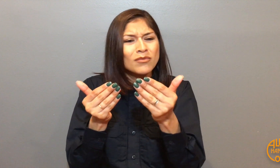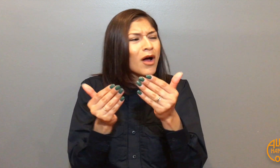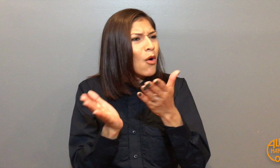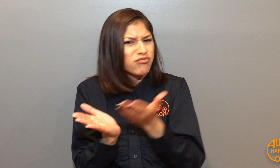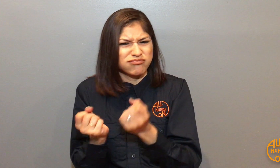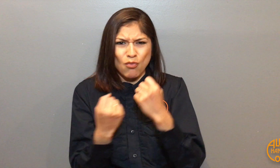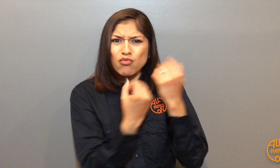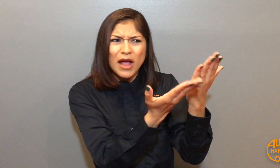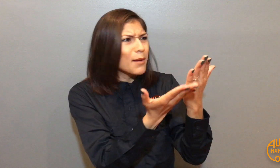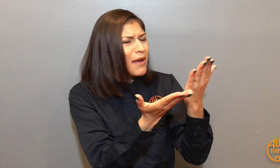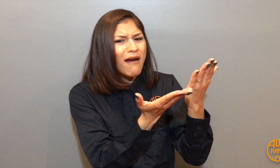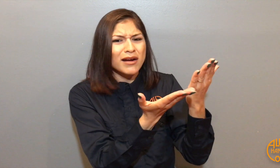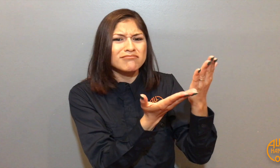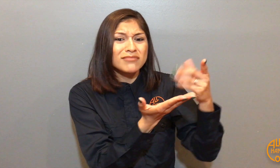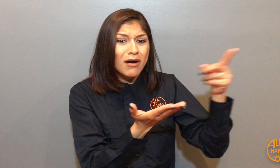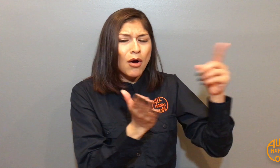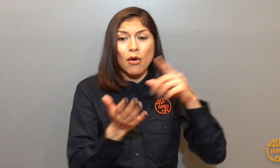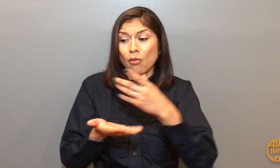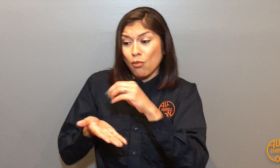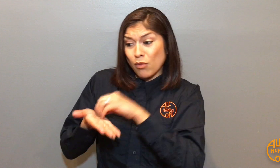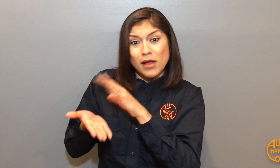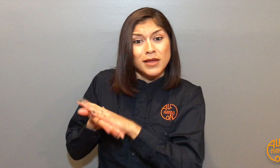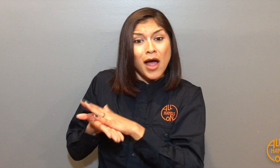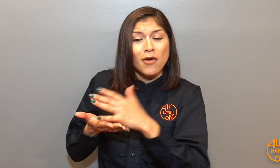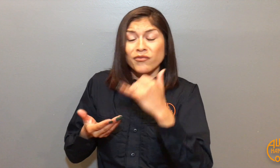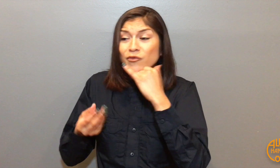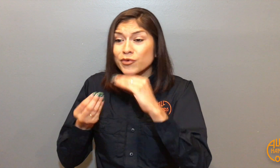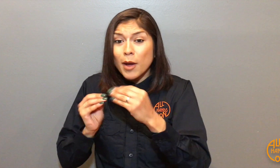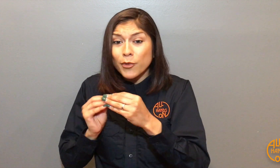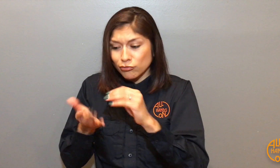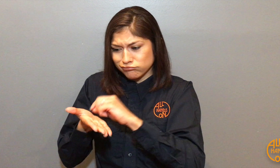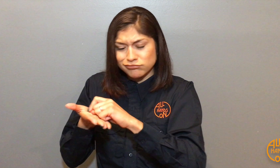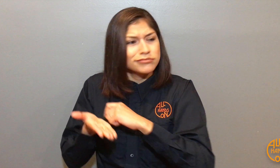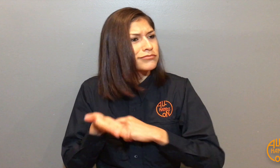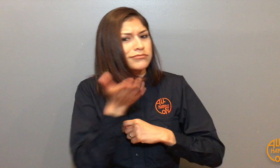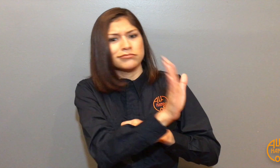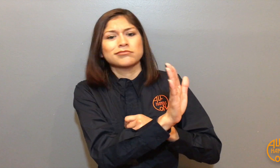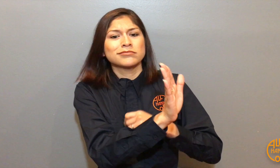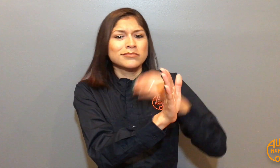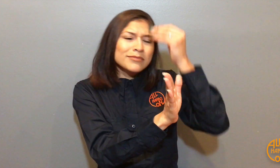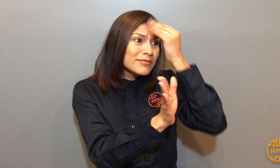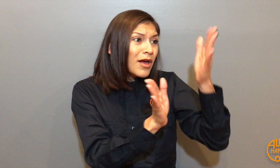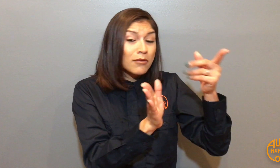make recommendations to the hospital staff, and put phone numbers and names